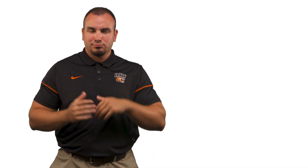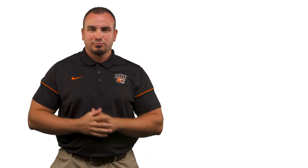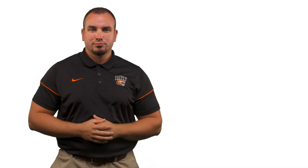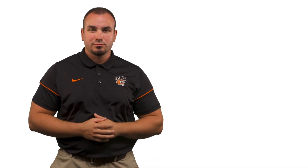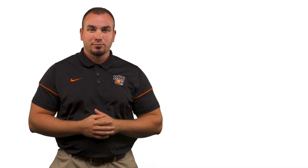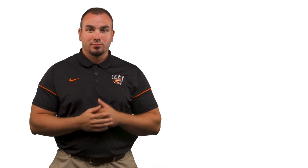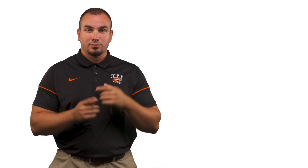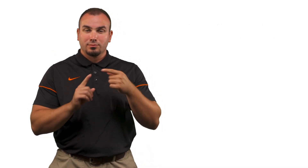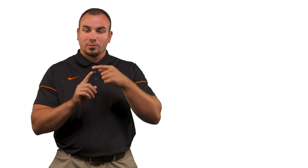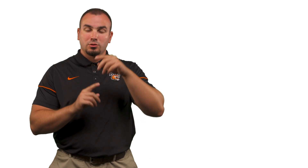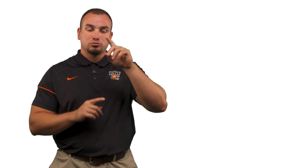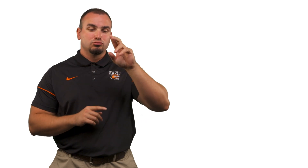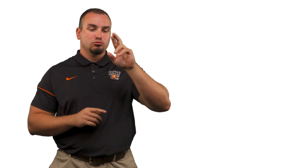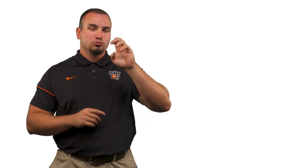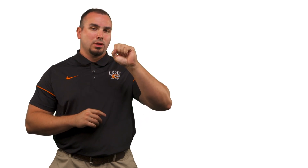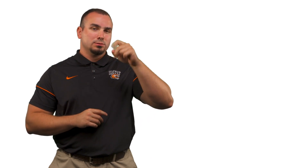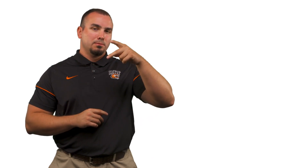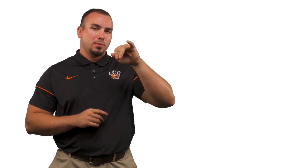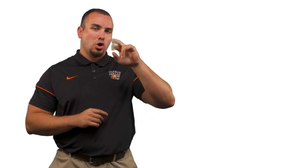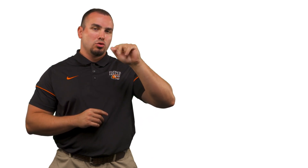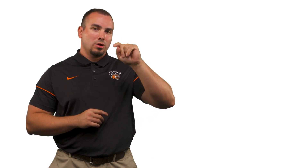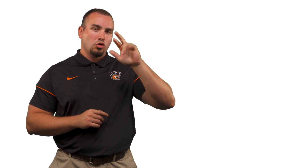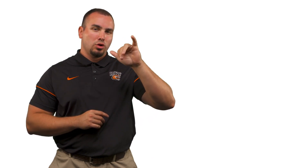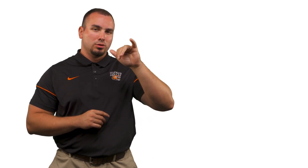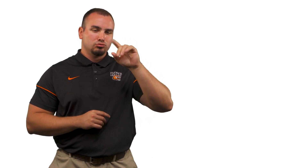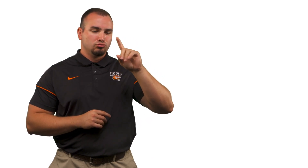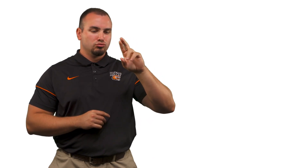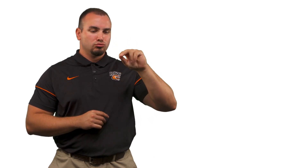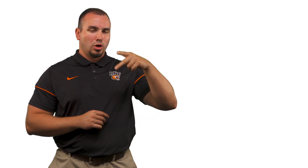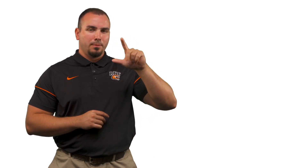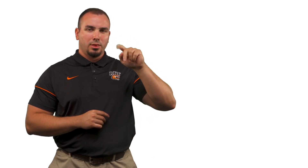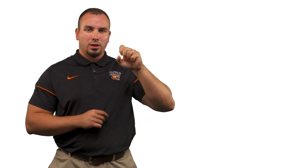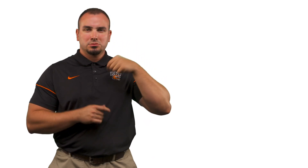with each other: respiratory droplets are produced when